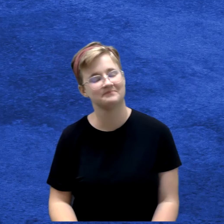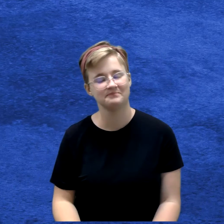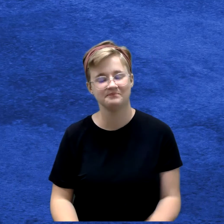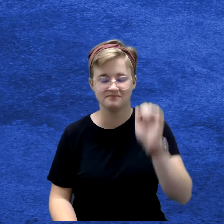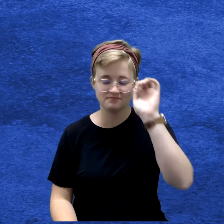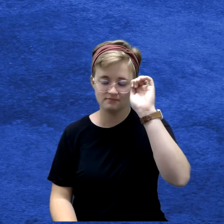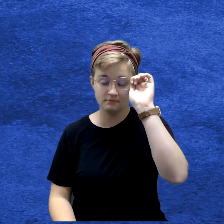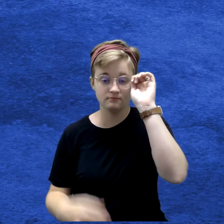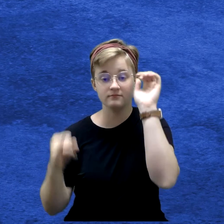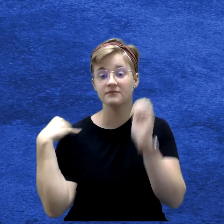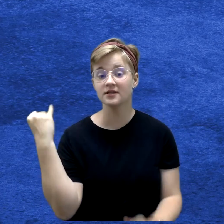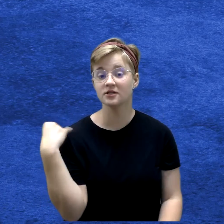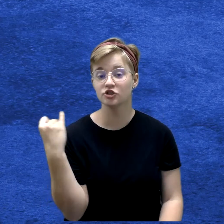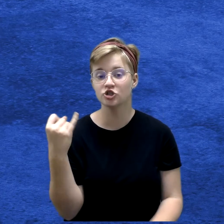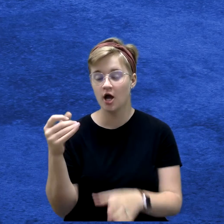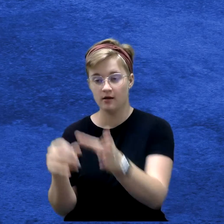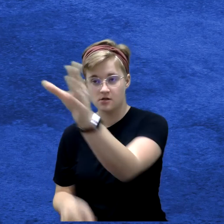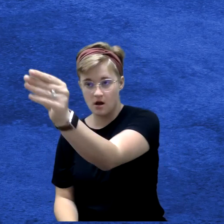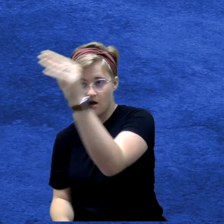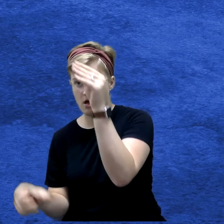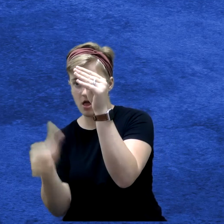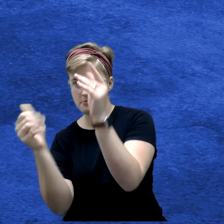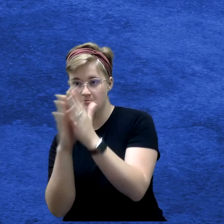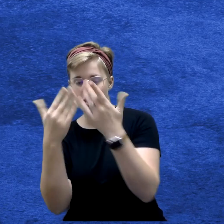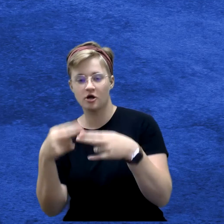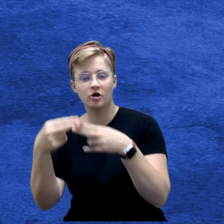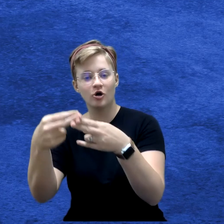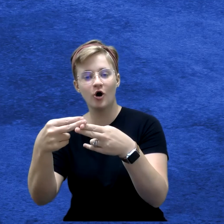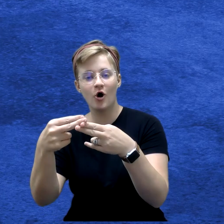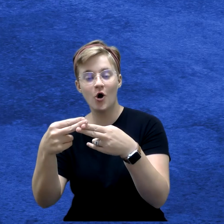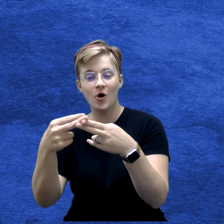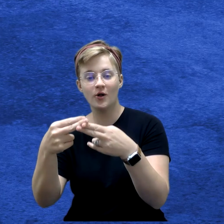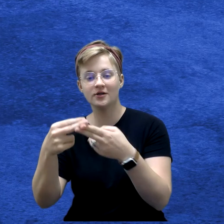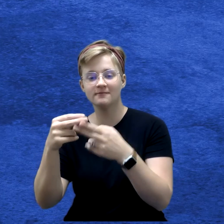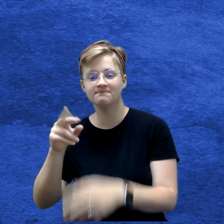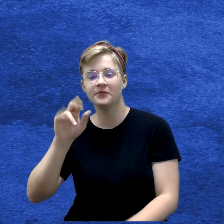Josh picked up The Riddle in the River. “What’s this guy look like?” he asked.